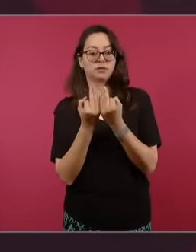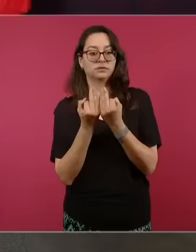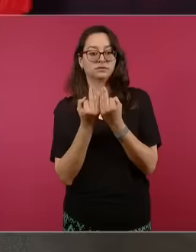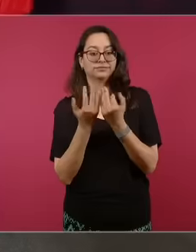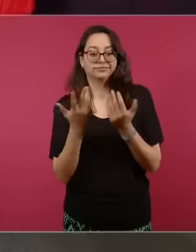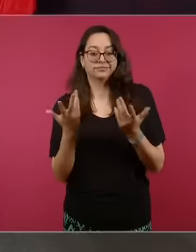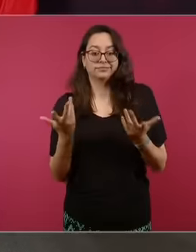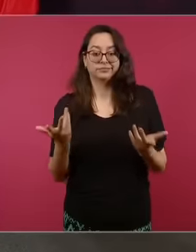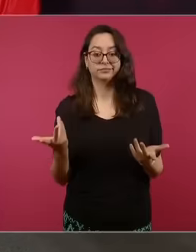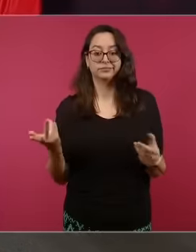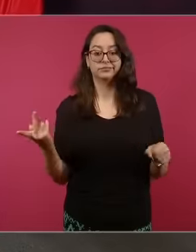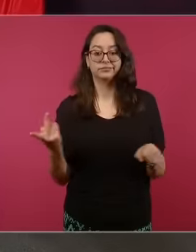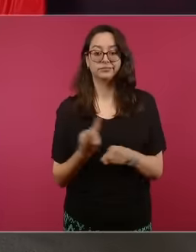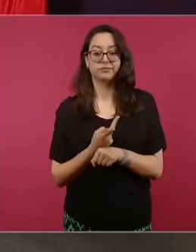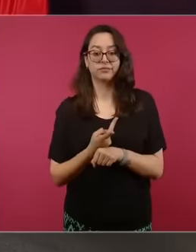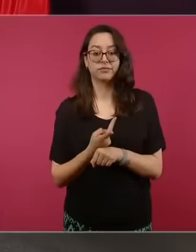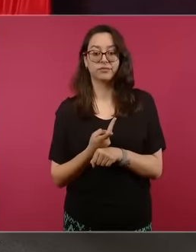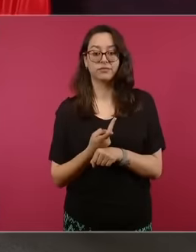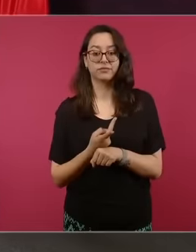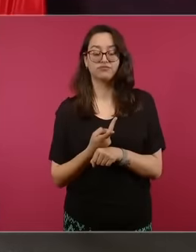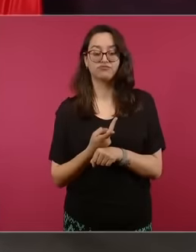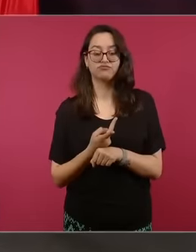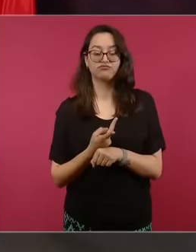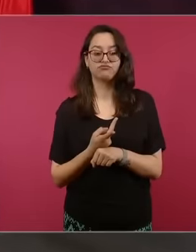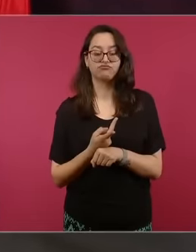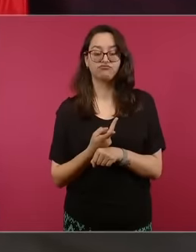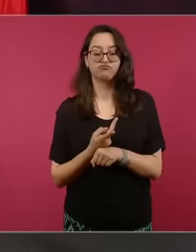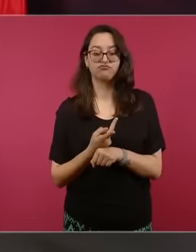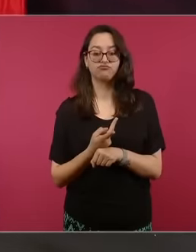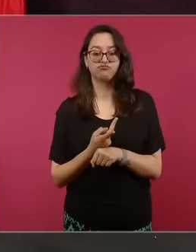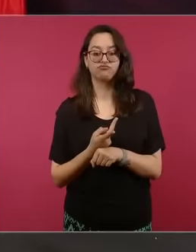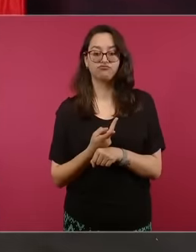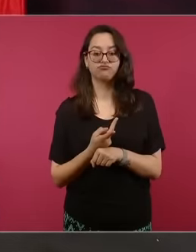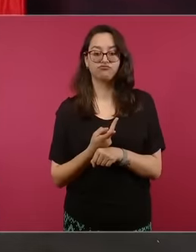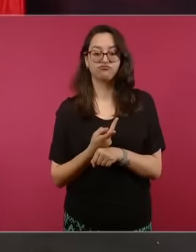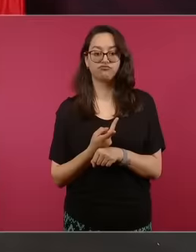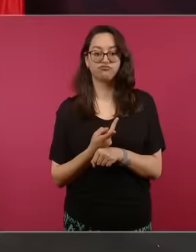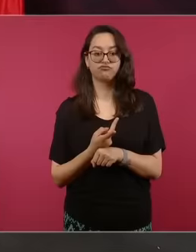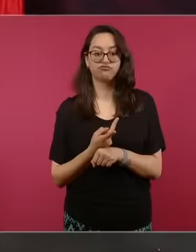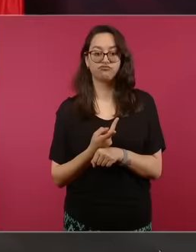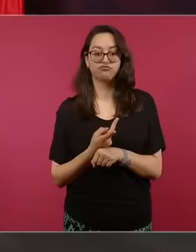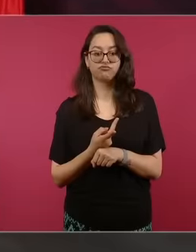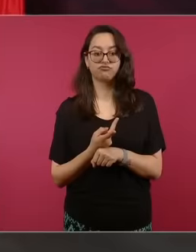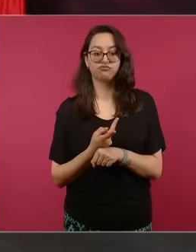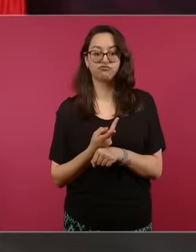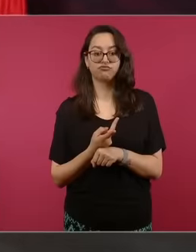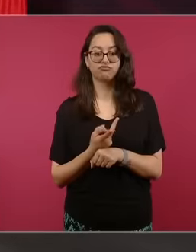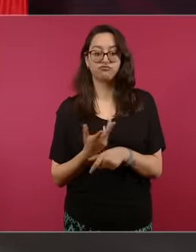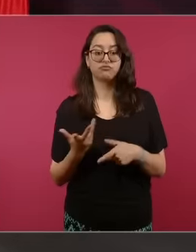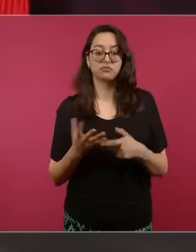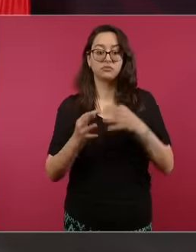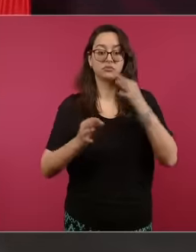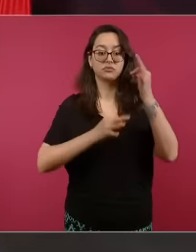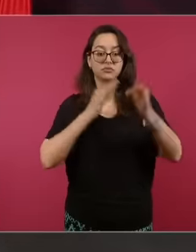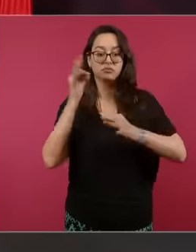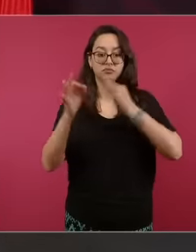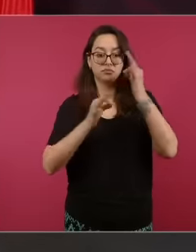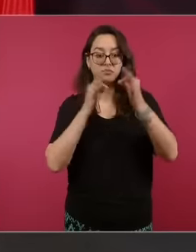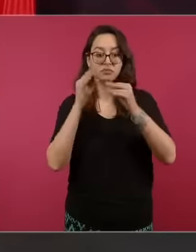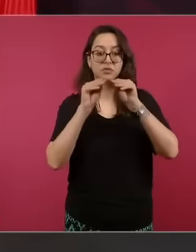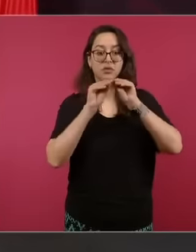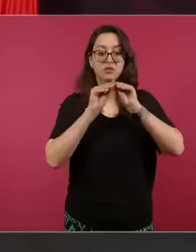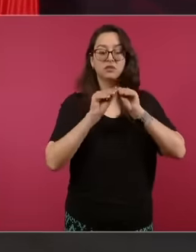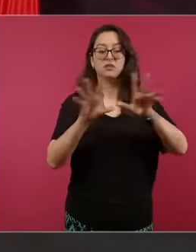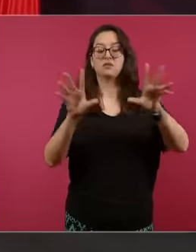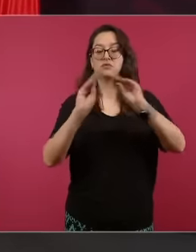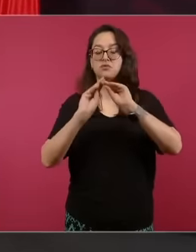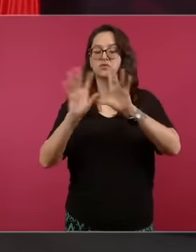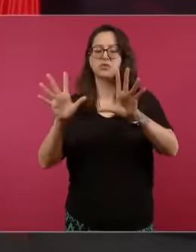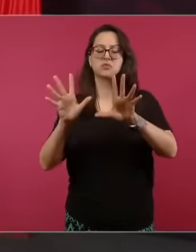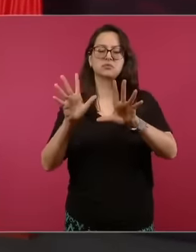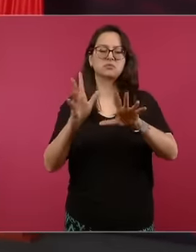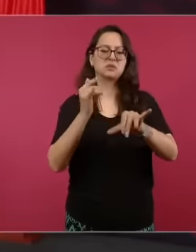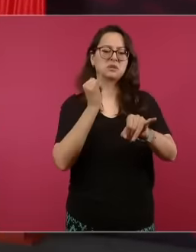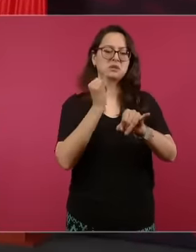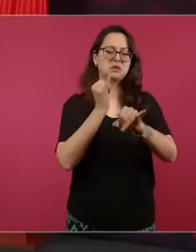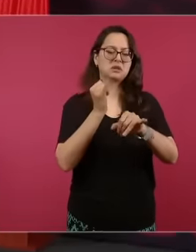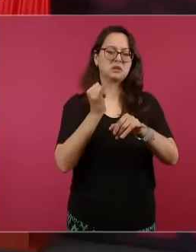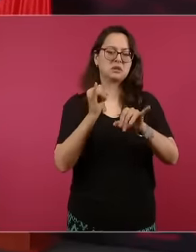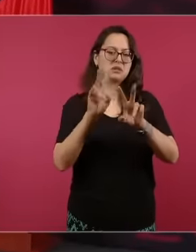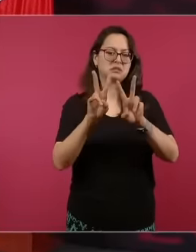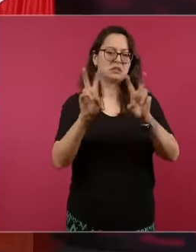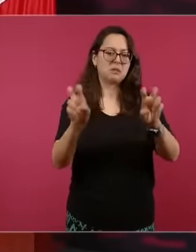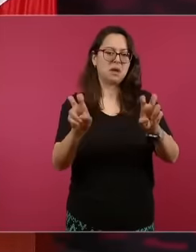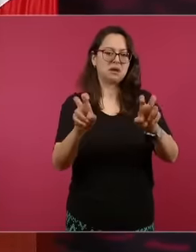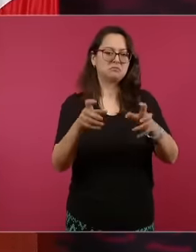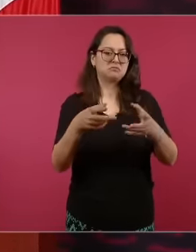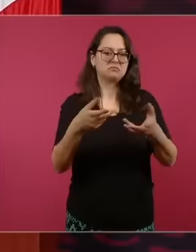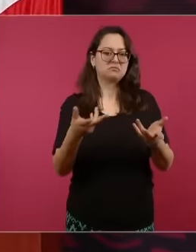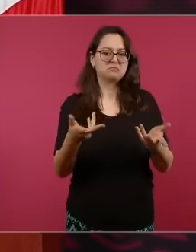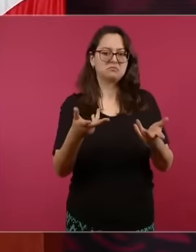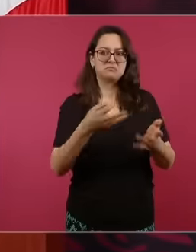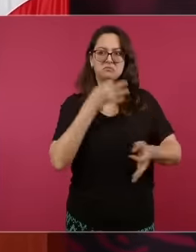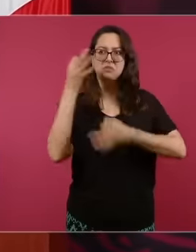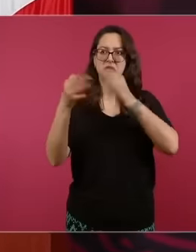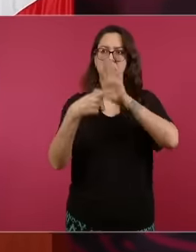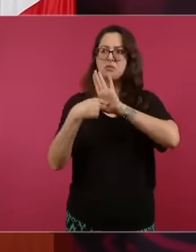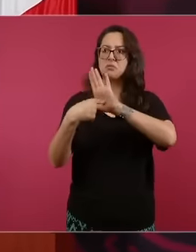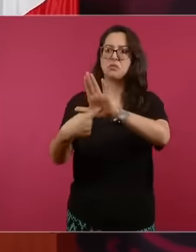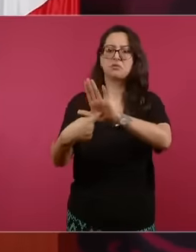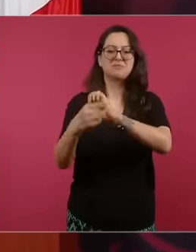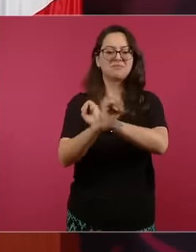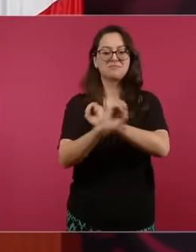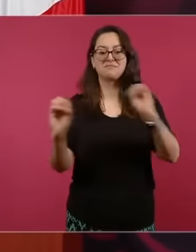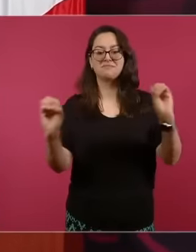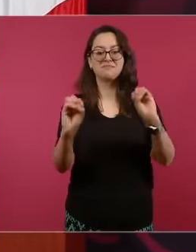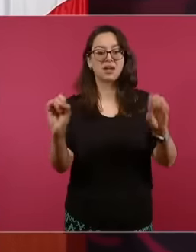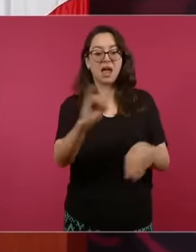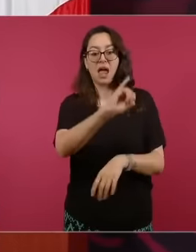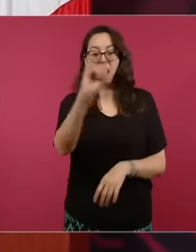including the independent media, never dealt with this issue. It is a